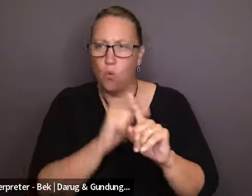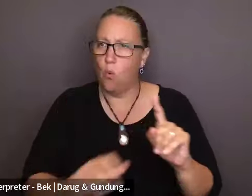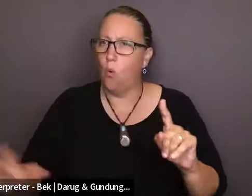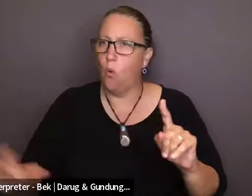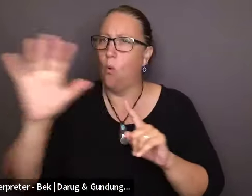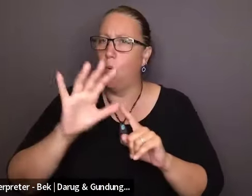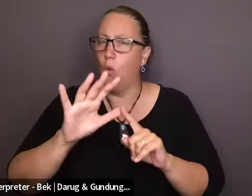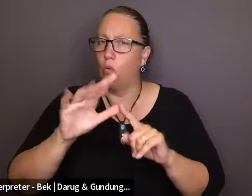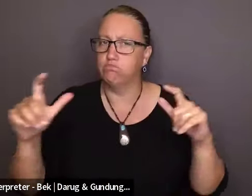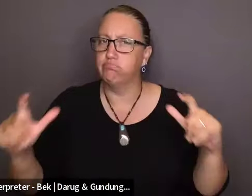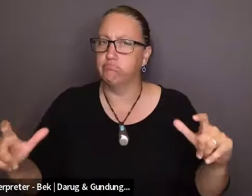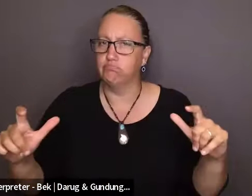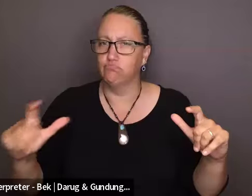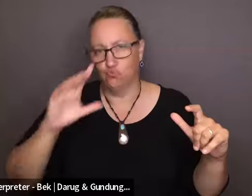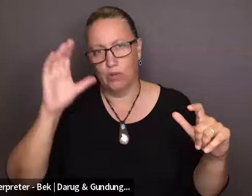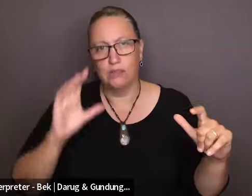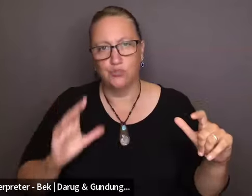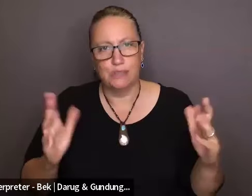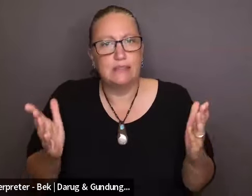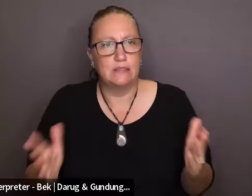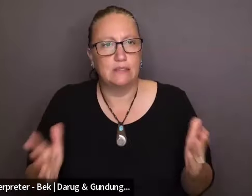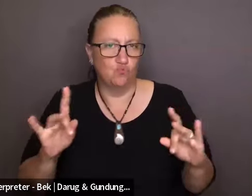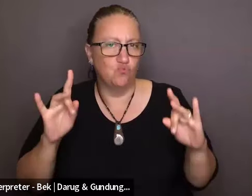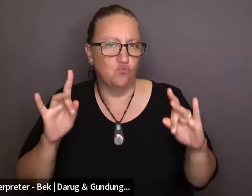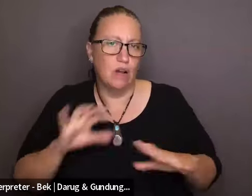'd like to acknowledge the Traditional Custodians of the